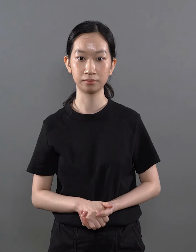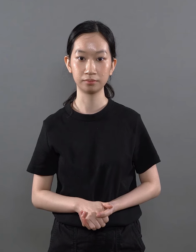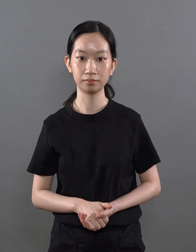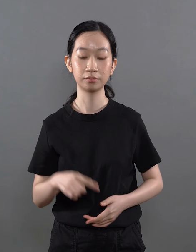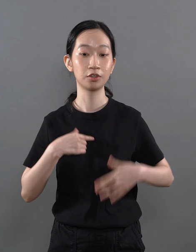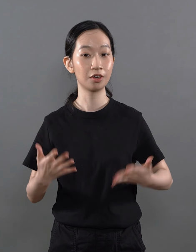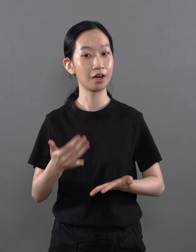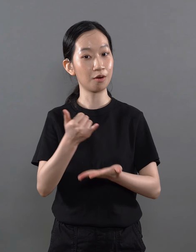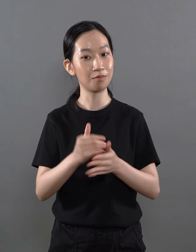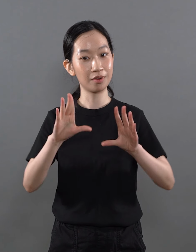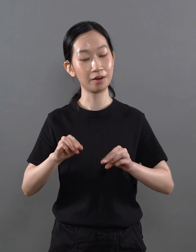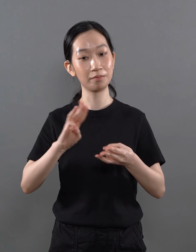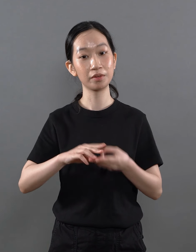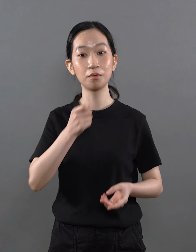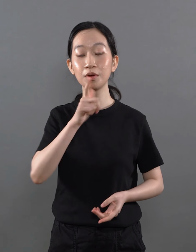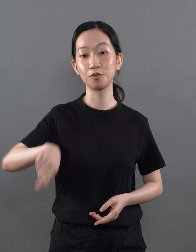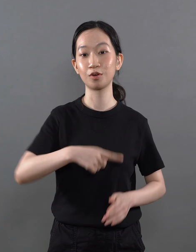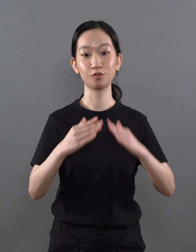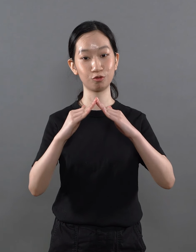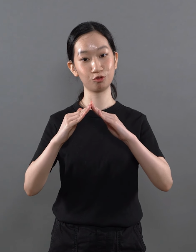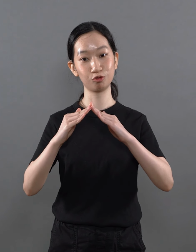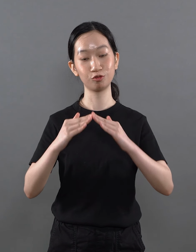[Cantonese] Now I’m in Wing Lung Wai a walled village in Kam Tin